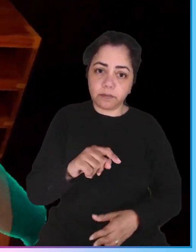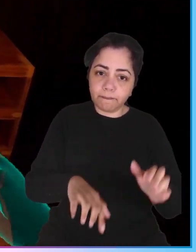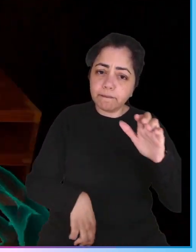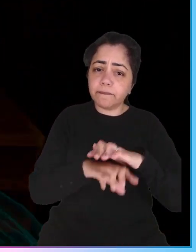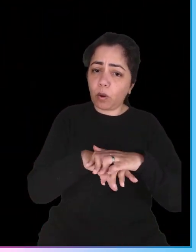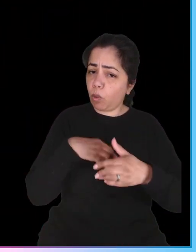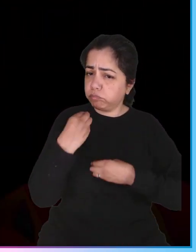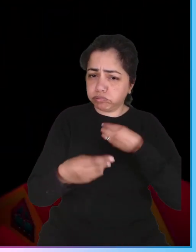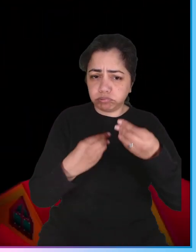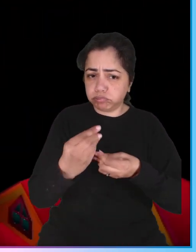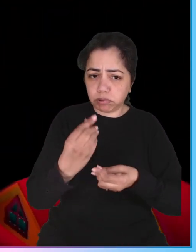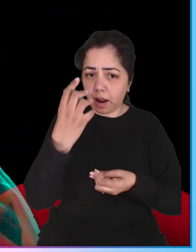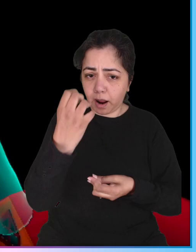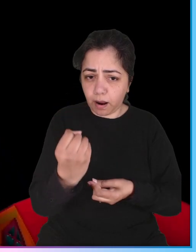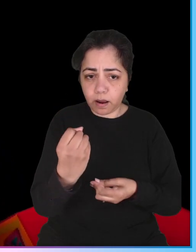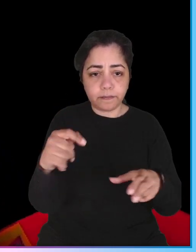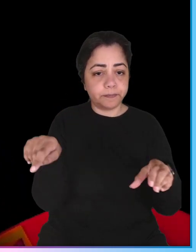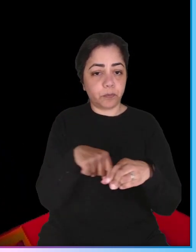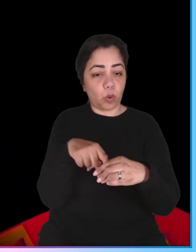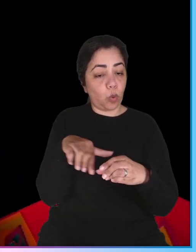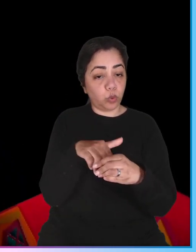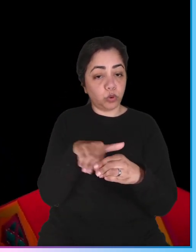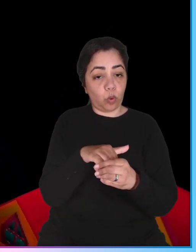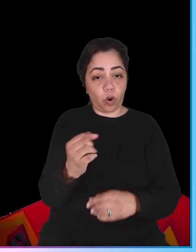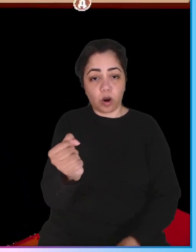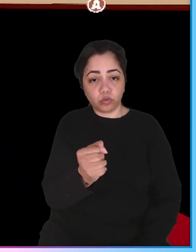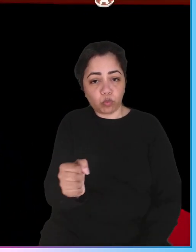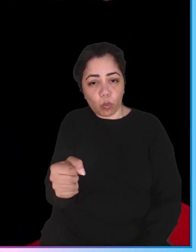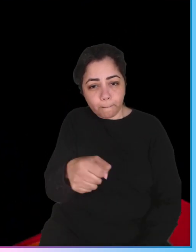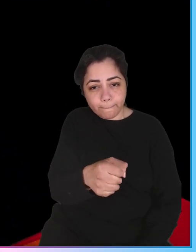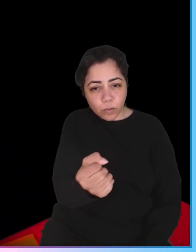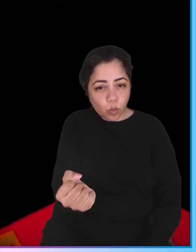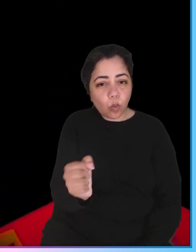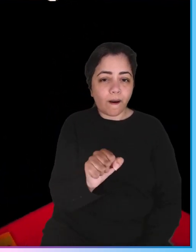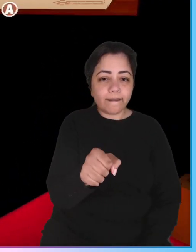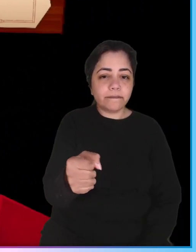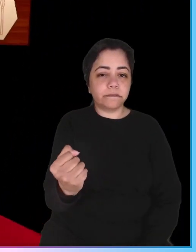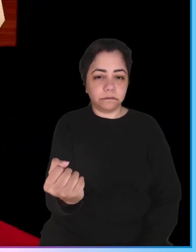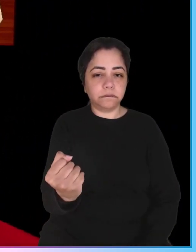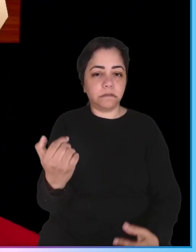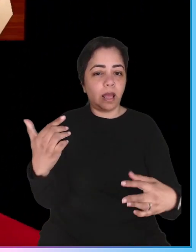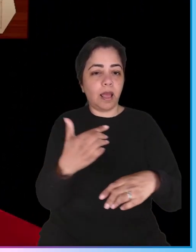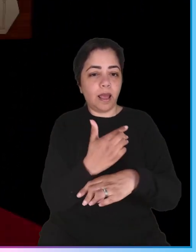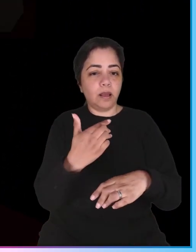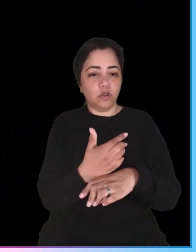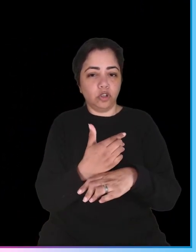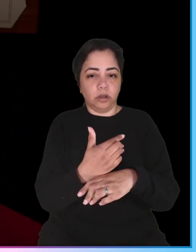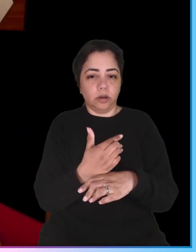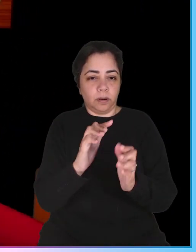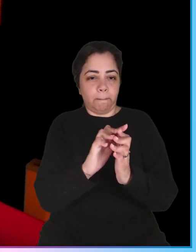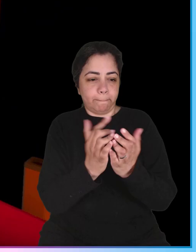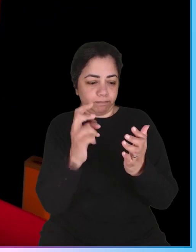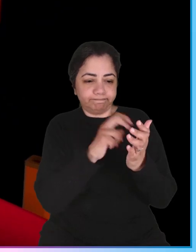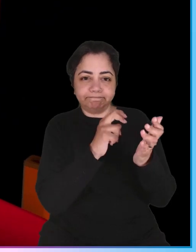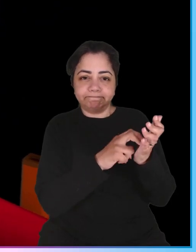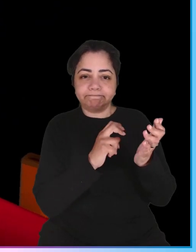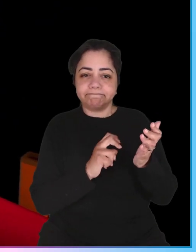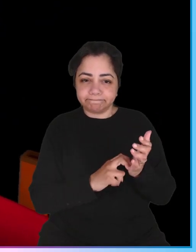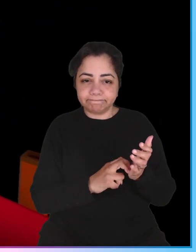To help with visual accessibility, we’ve used captions for illustrated manuscripts and text only dialogue, a high contrast and easy to read font